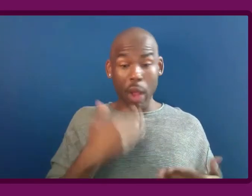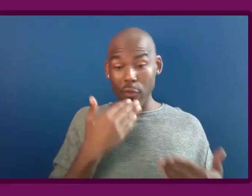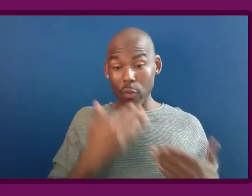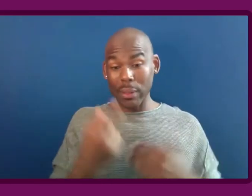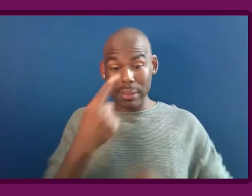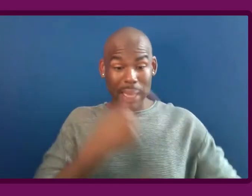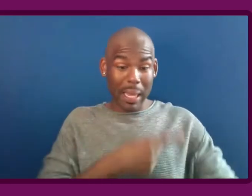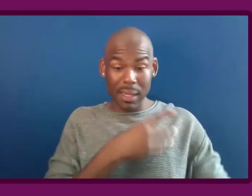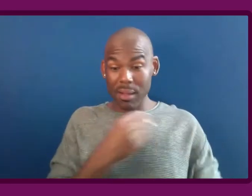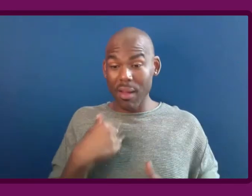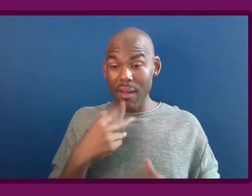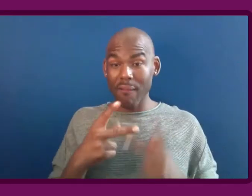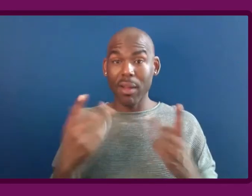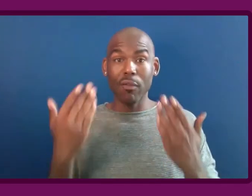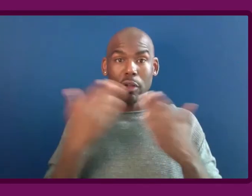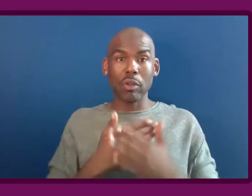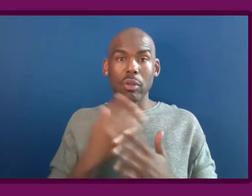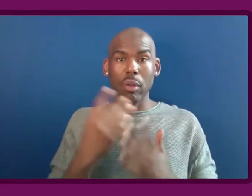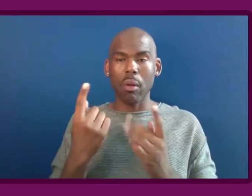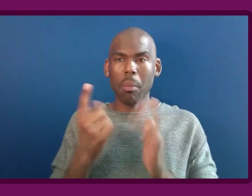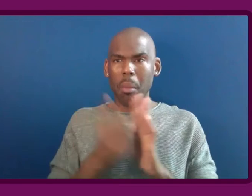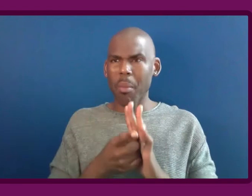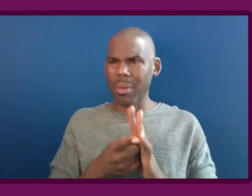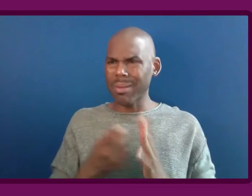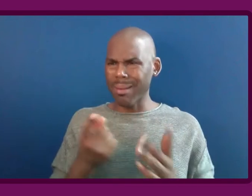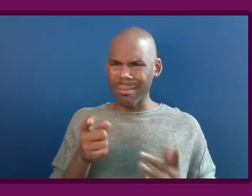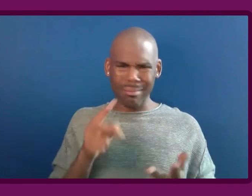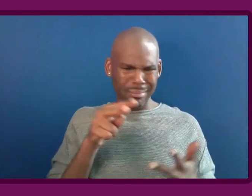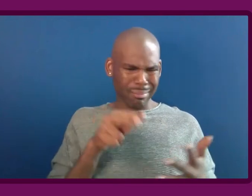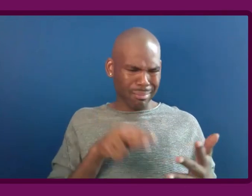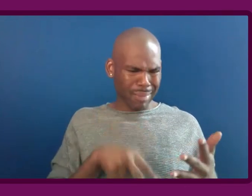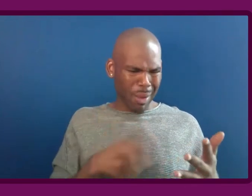days, and there could be very dark moments, where you're like, "Why is everyone complaining? Why